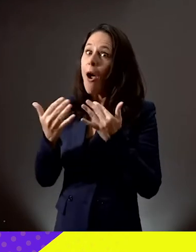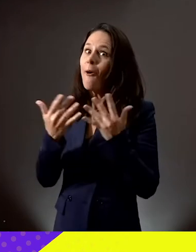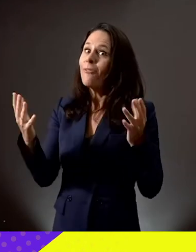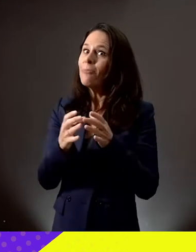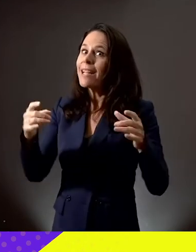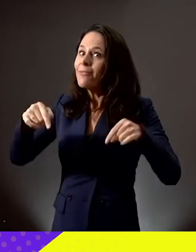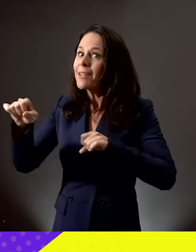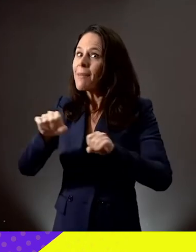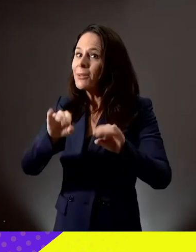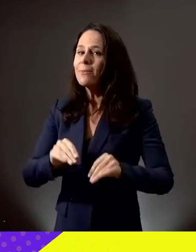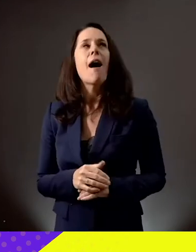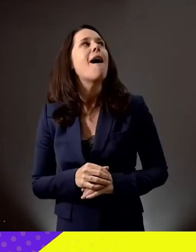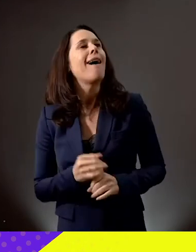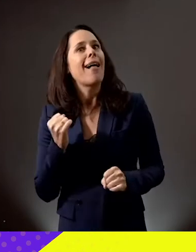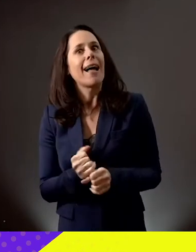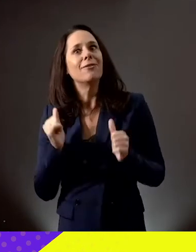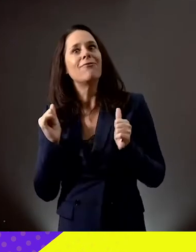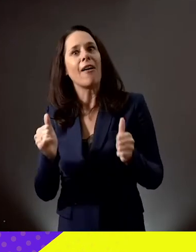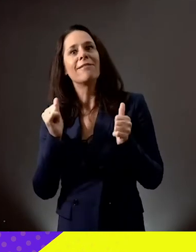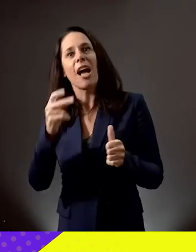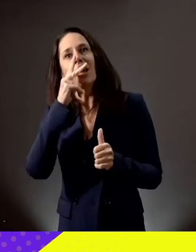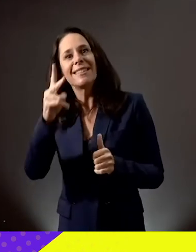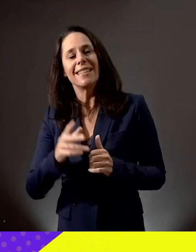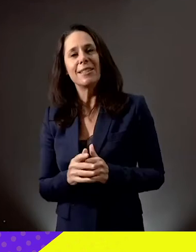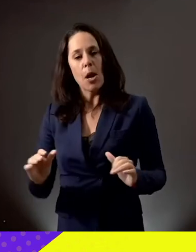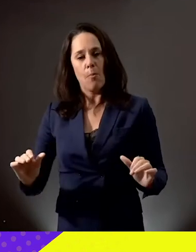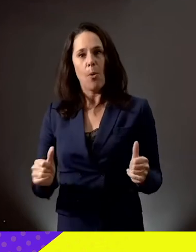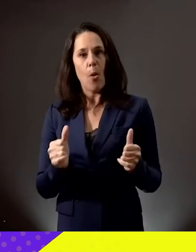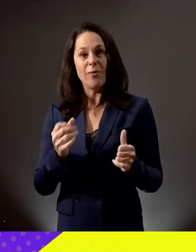This is wonderful, we started this initiative about three years ago.